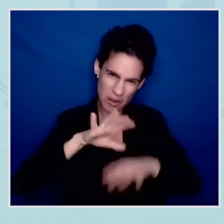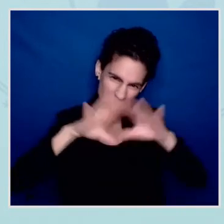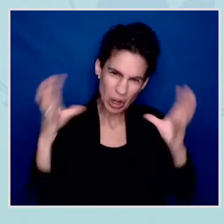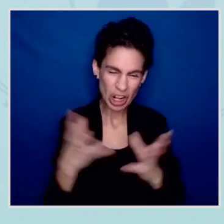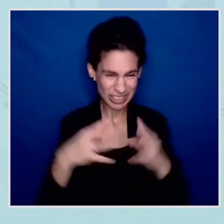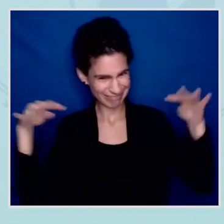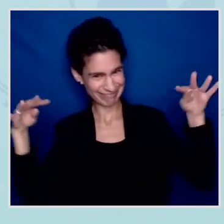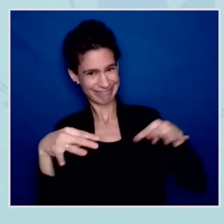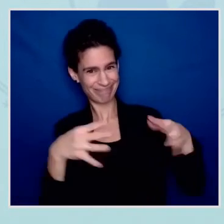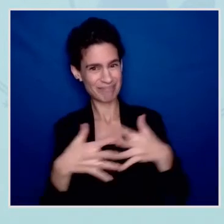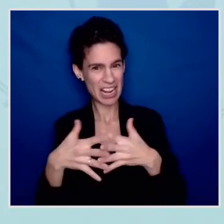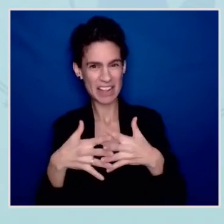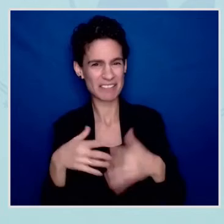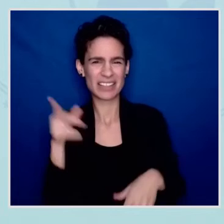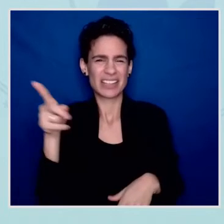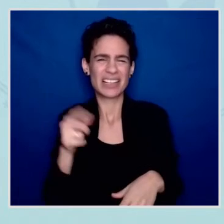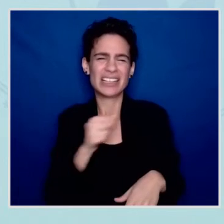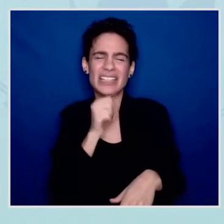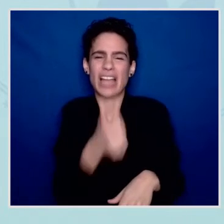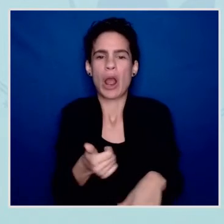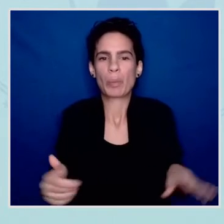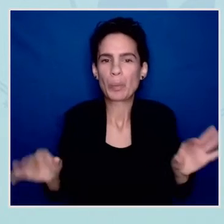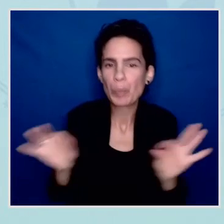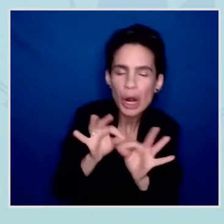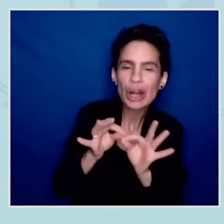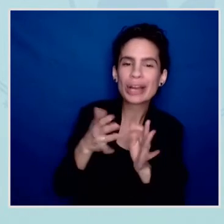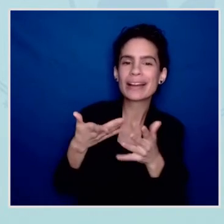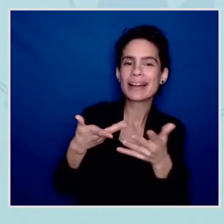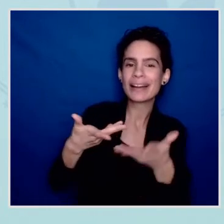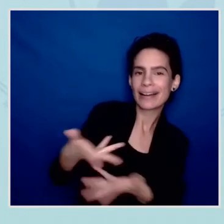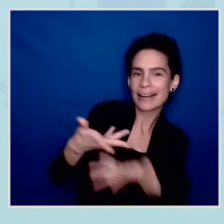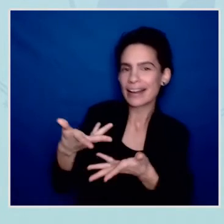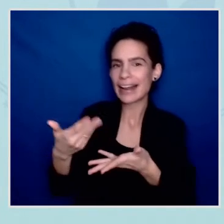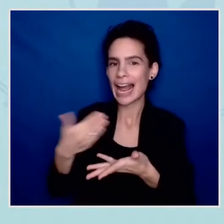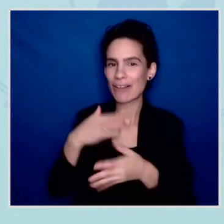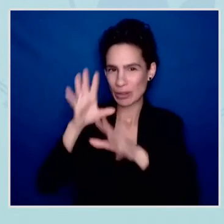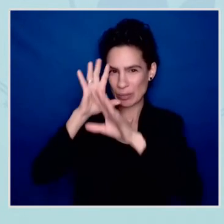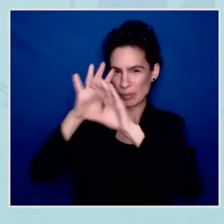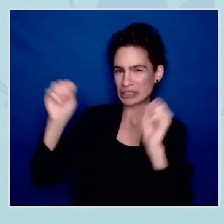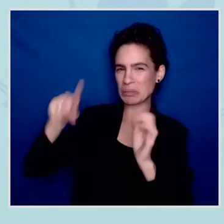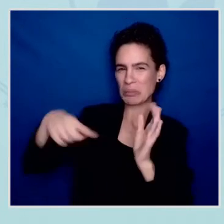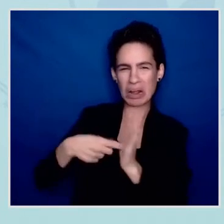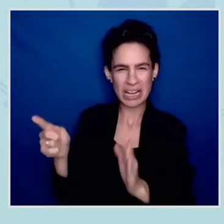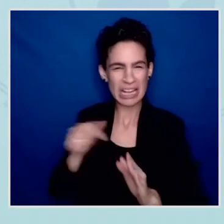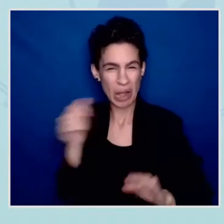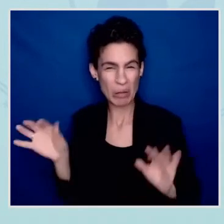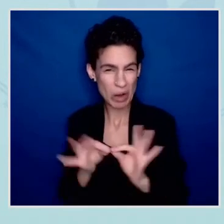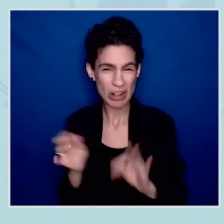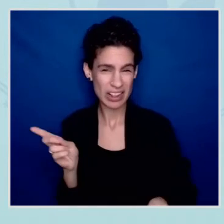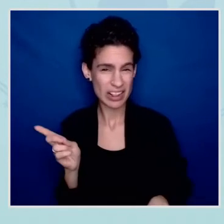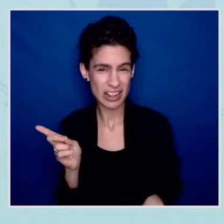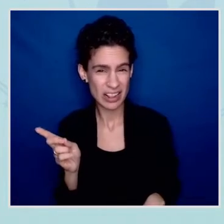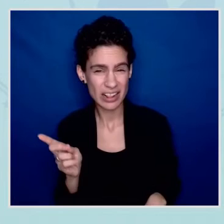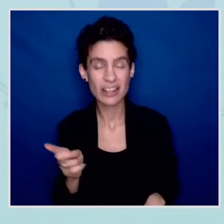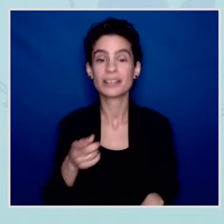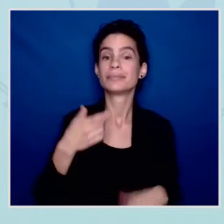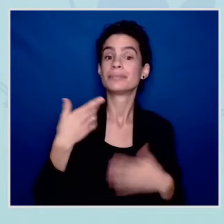THE SENSE THAT IT WAS VALUABLE TO SEND A SIGNAL TO THE WORLD ABOUT THE TRANSFER OF POWER. YOU HAVE CLEARLY CHANGED YOUR PERSPECTIVE ON THAT. BECAUSE HE HAS CLEARLY DEMONSTRATED, EXCEEDED EVEN MY